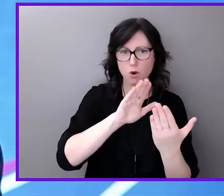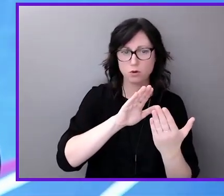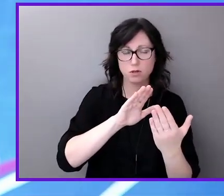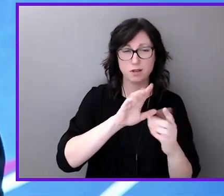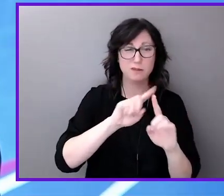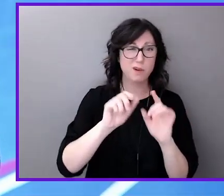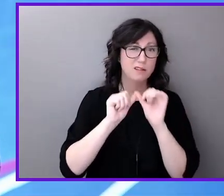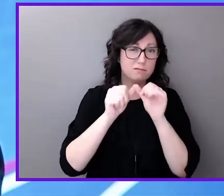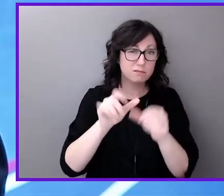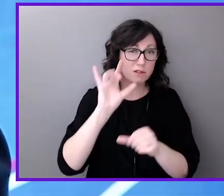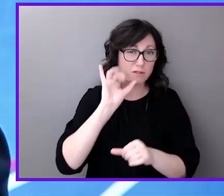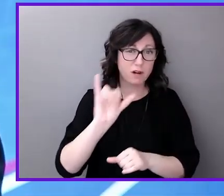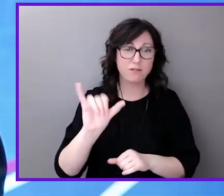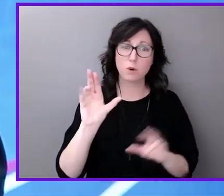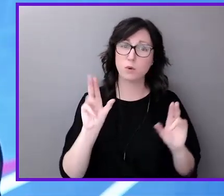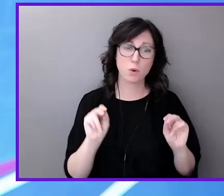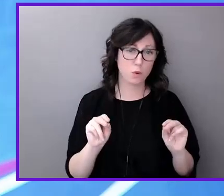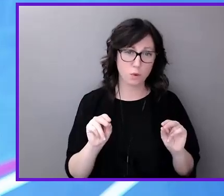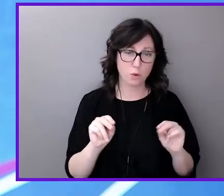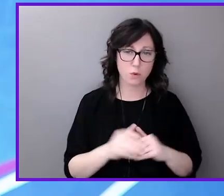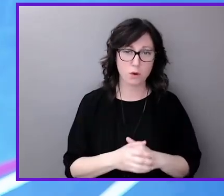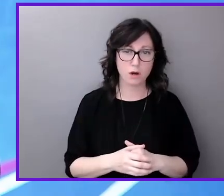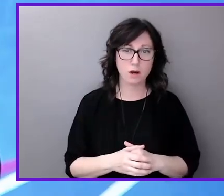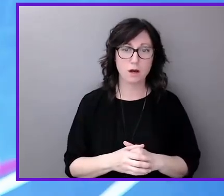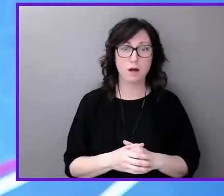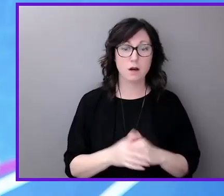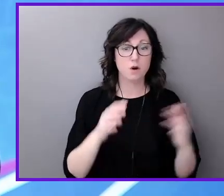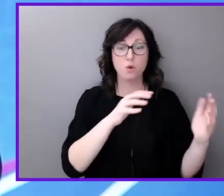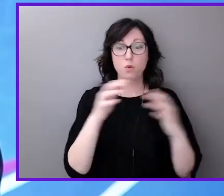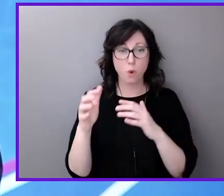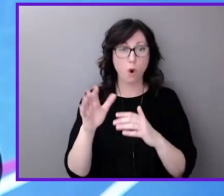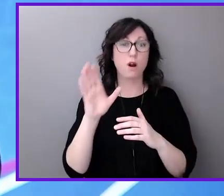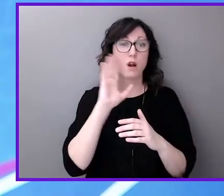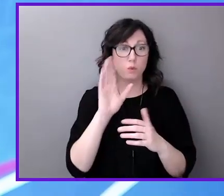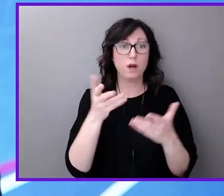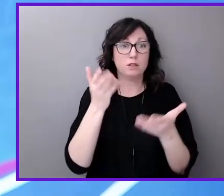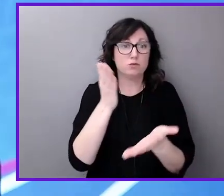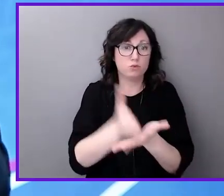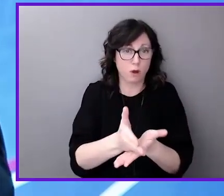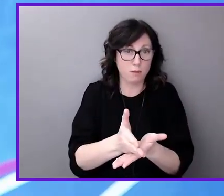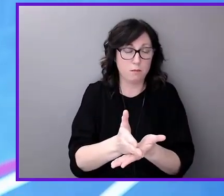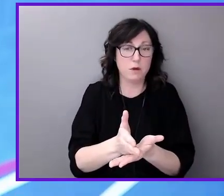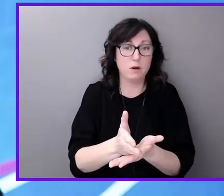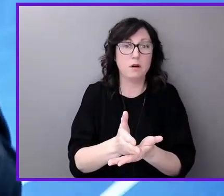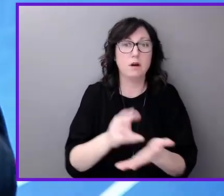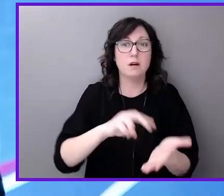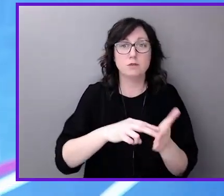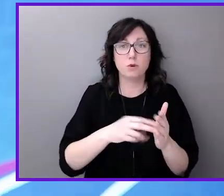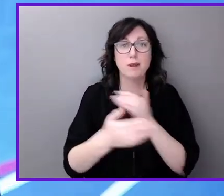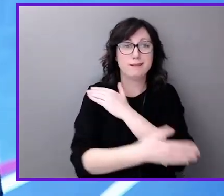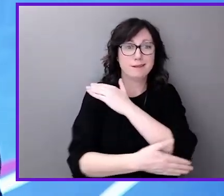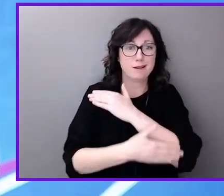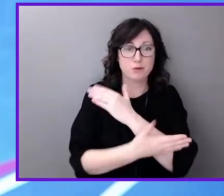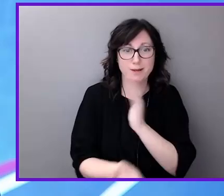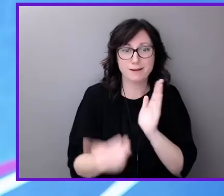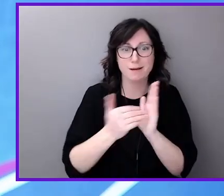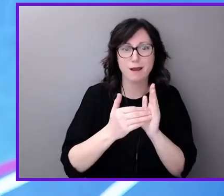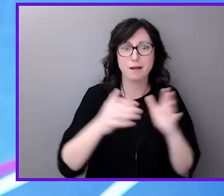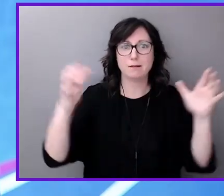Inevitably, wars have an end and we need as nations to re-establish relationships